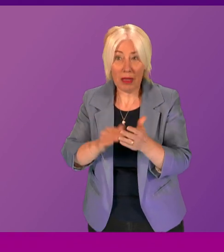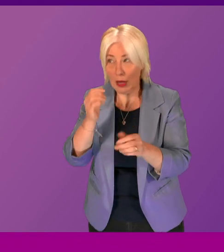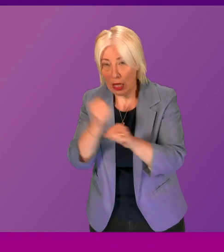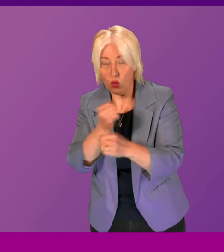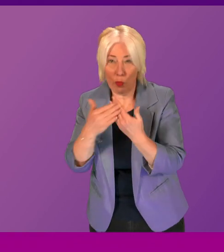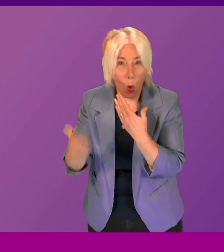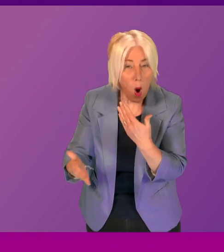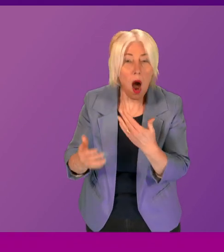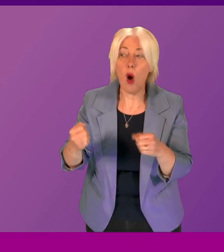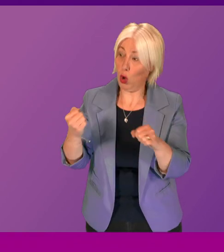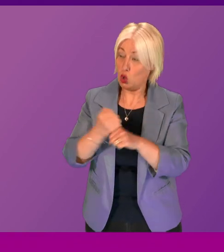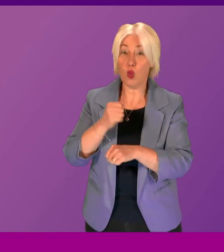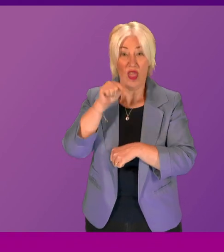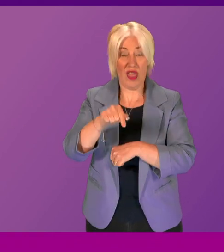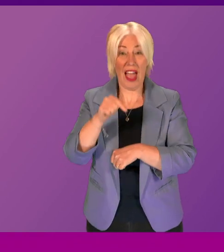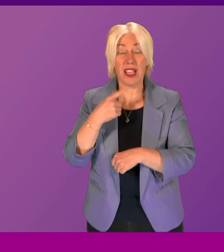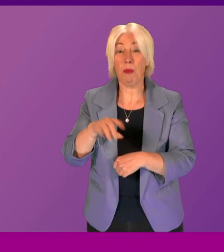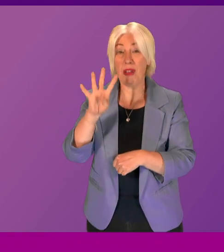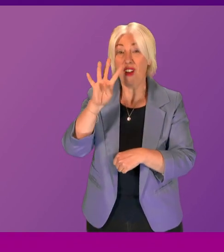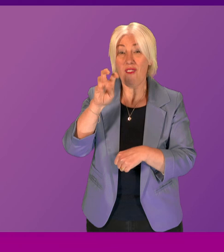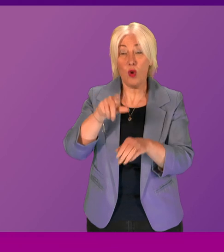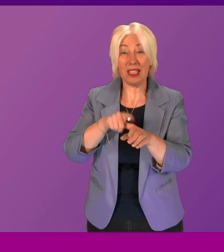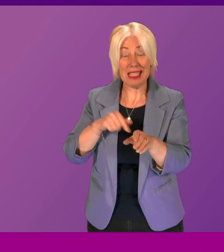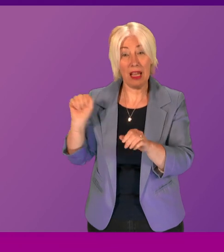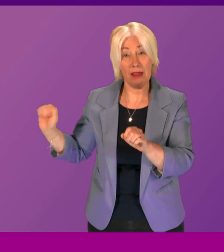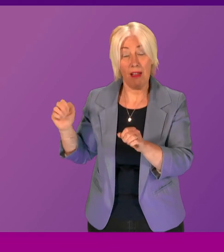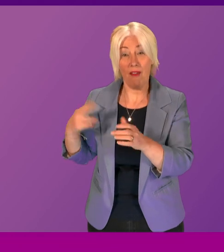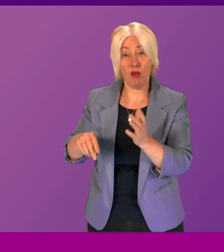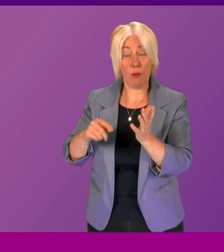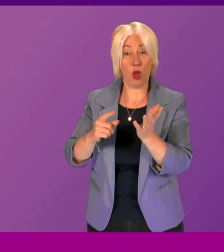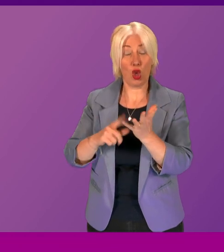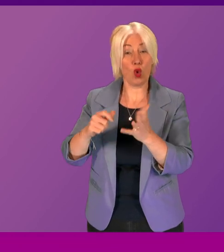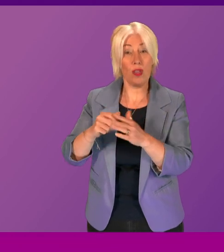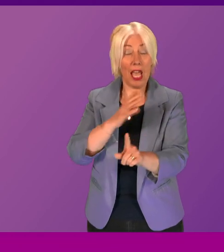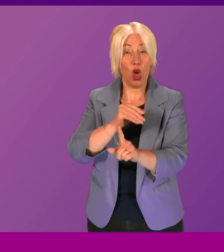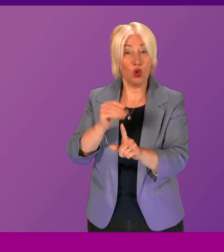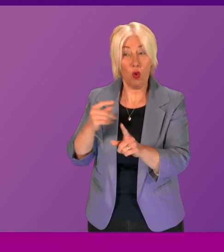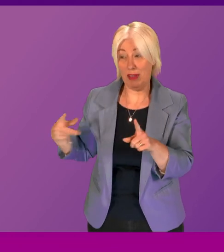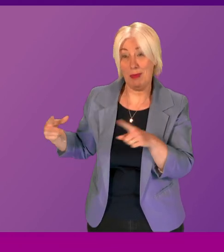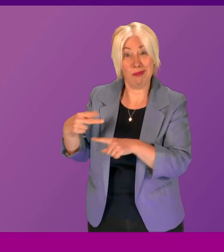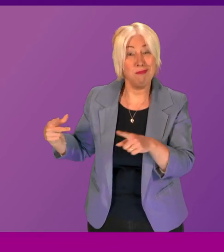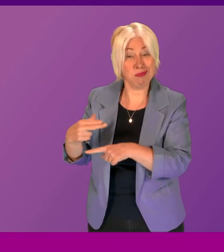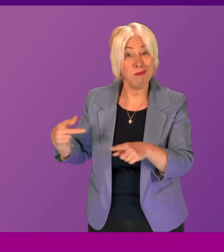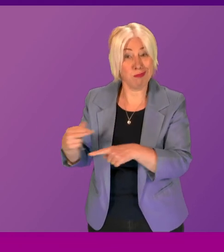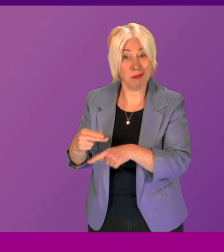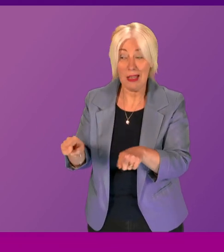all of that in the face of 14 years of UK Tory austerity and a real-terms cut to our budget.